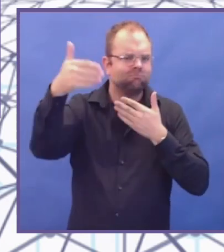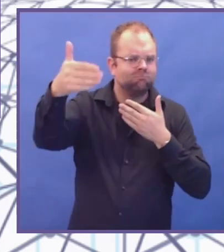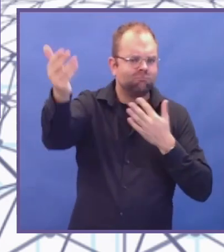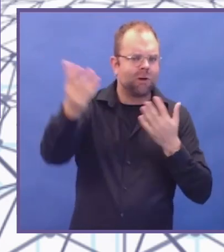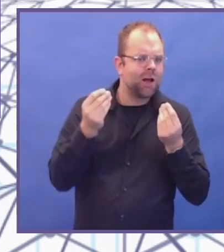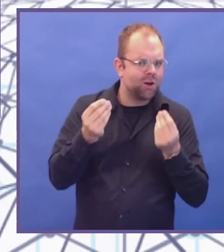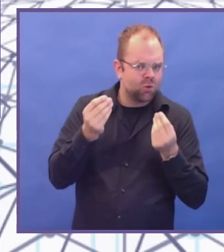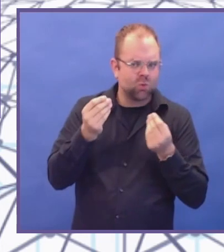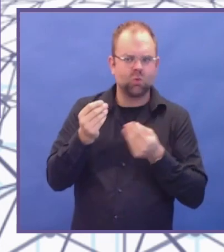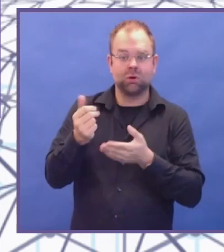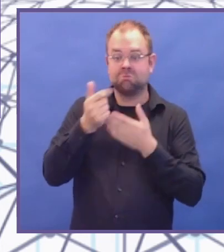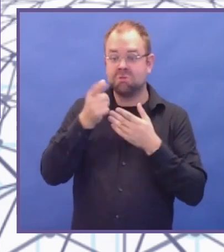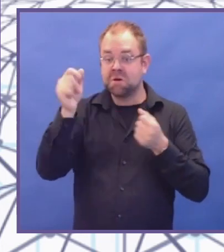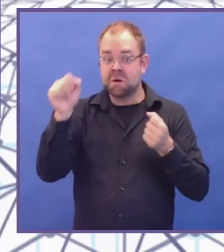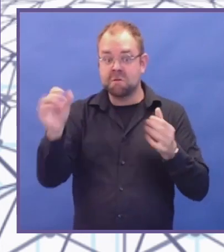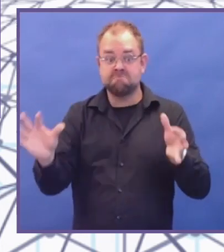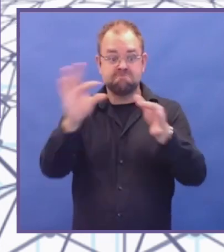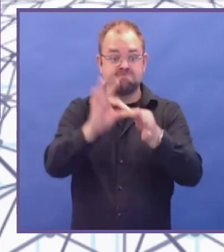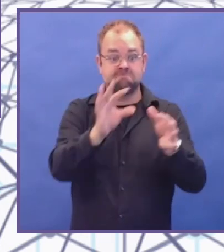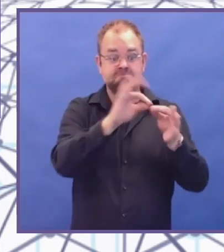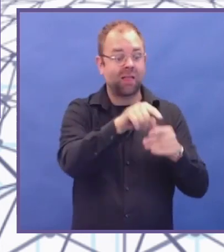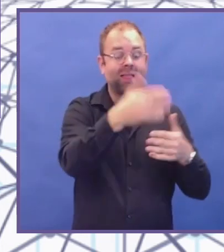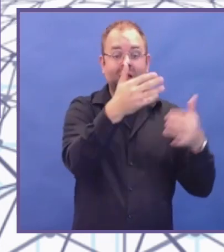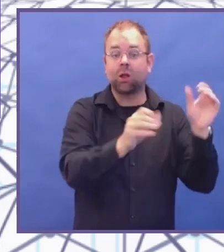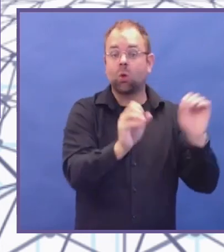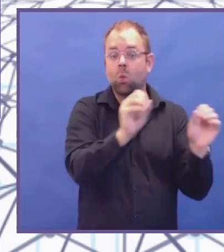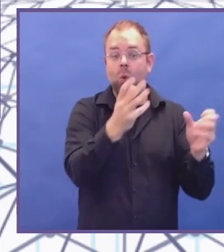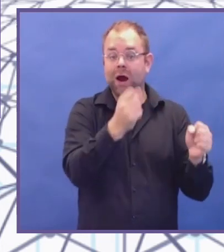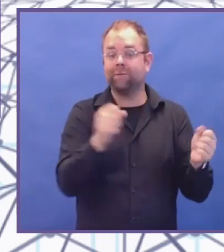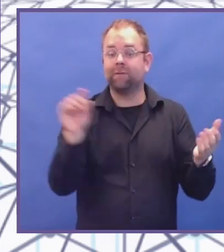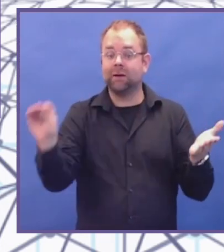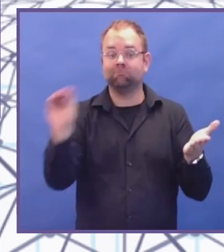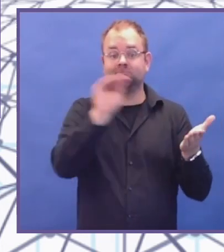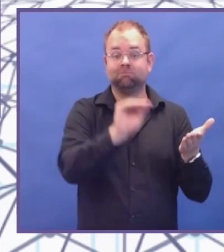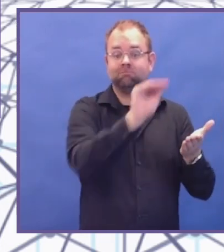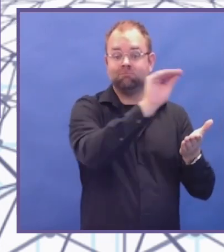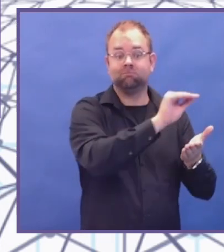level estimates, you have to assess how representative are these data, really,